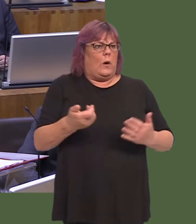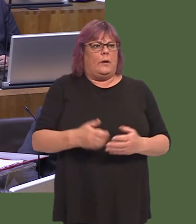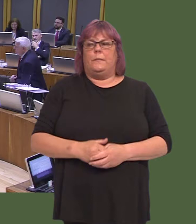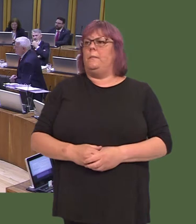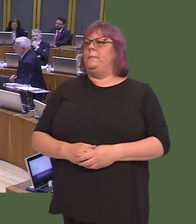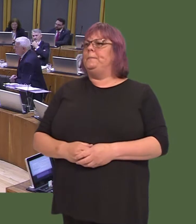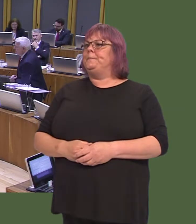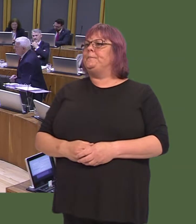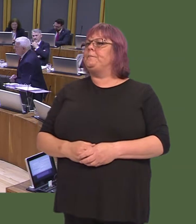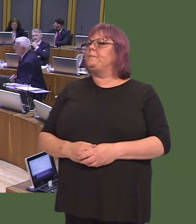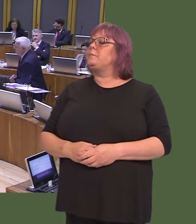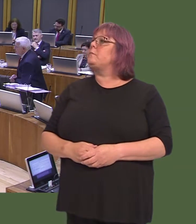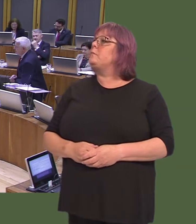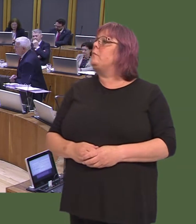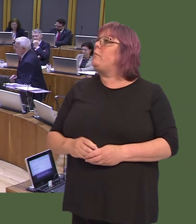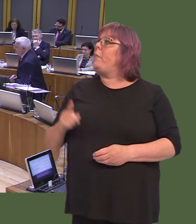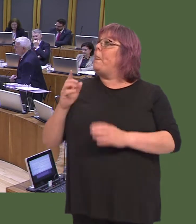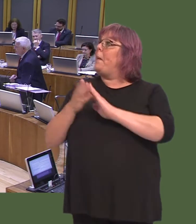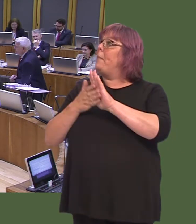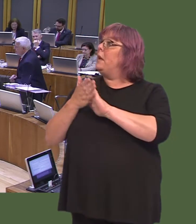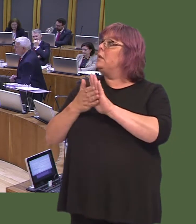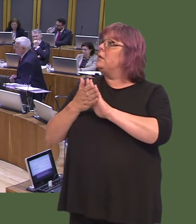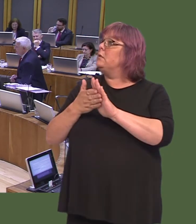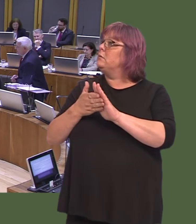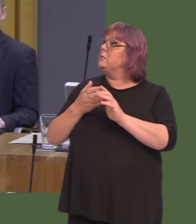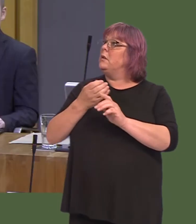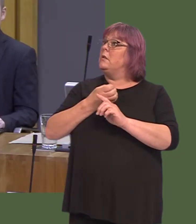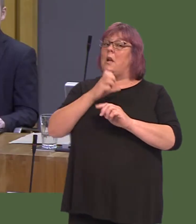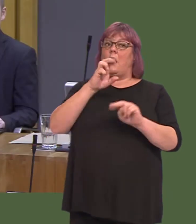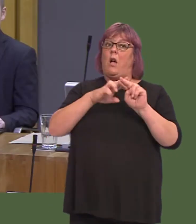Leanne Wood AM: I take it, then, from your answer, that you disagree with Labour-led